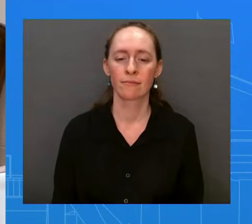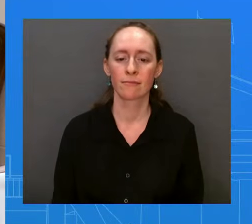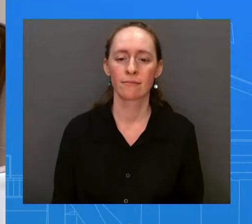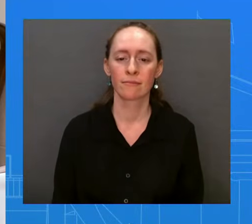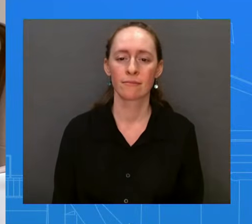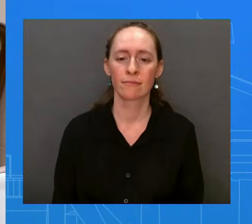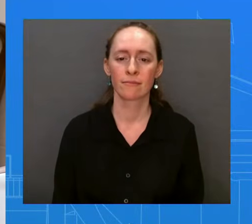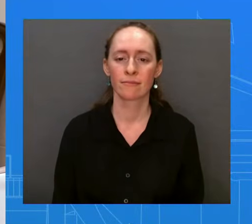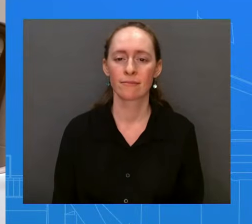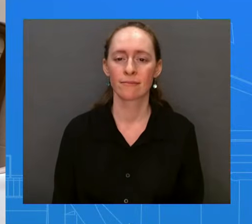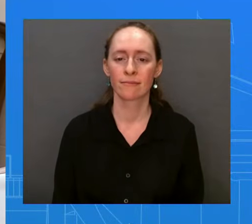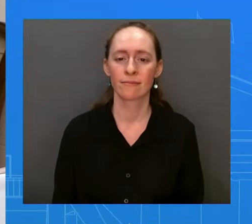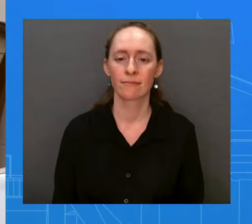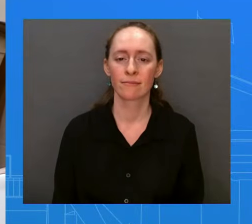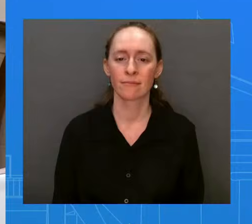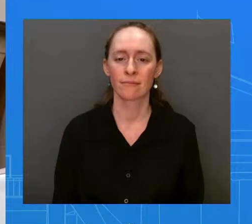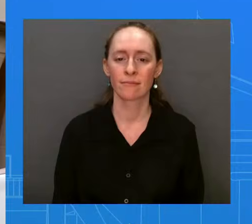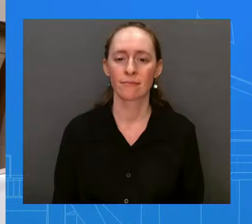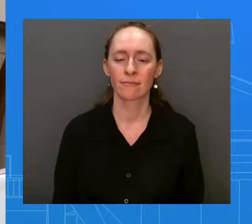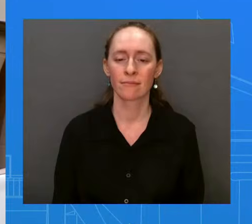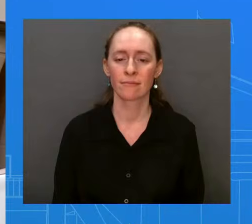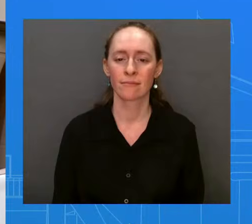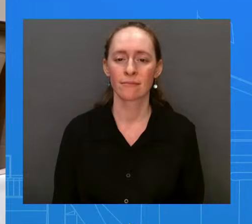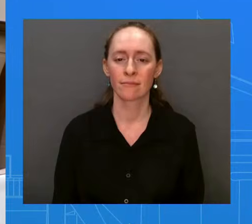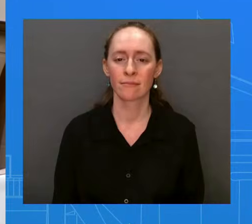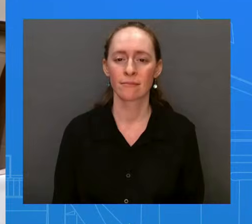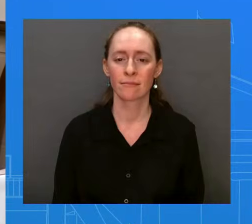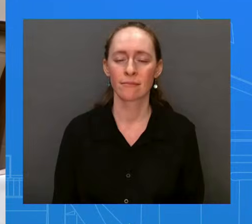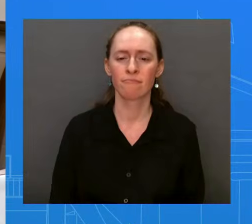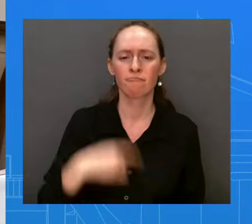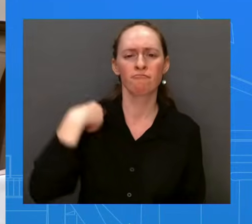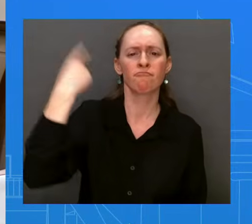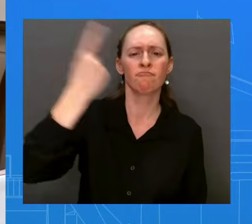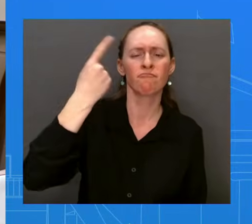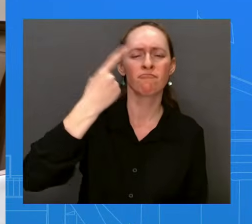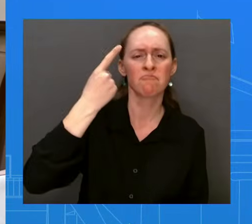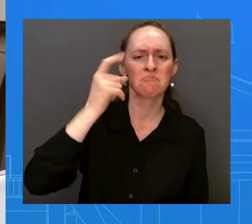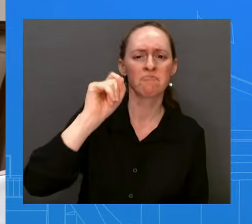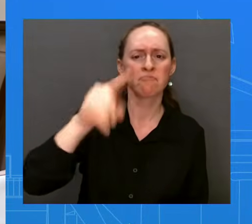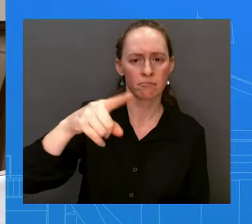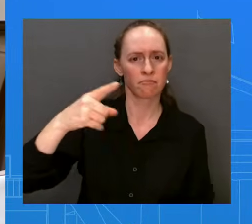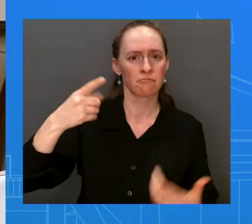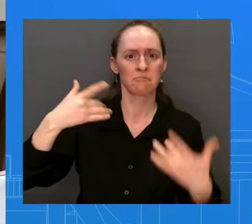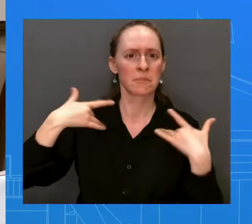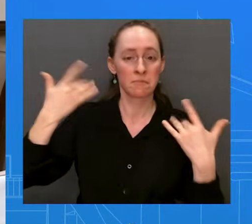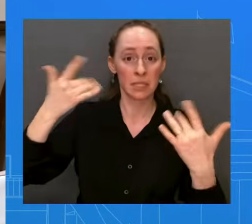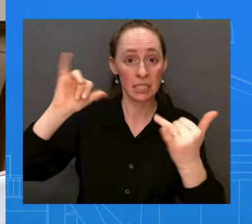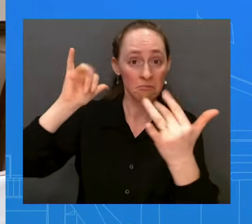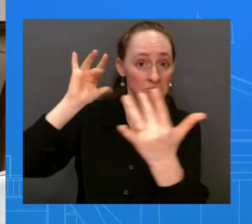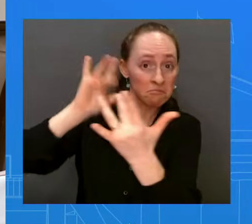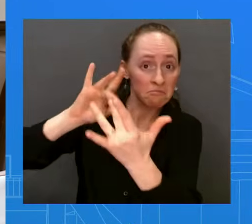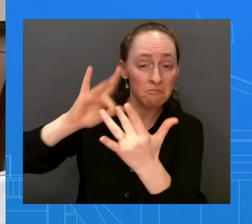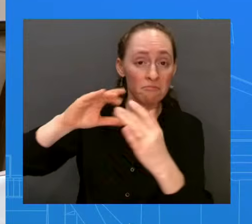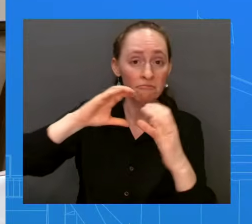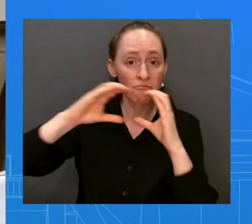or whatever if these are state-owned objects? Mr. Kirby: I'm not sure I understand what you mean. The Press: Is there --